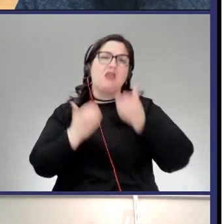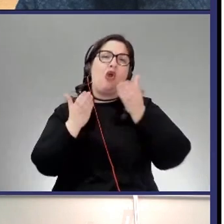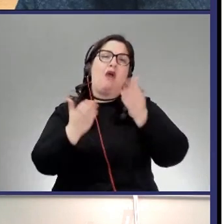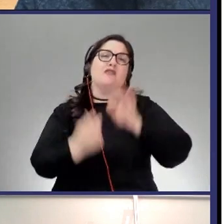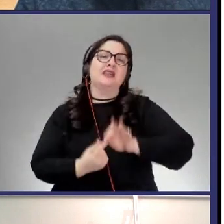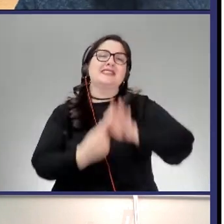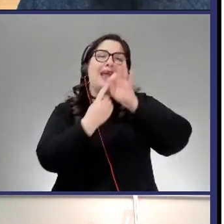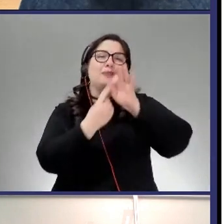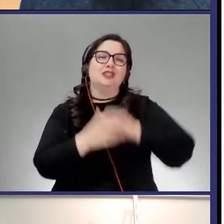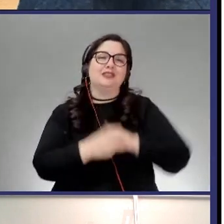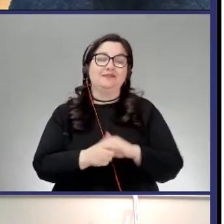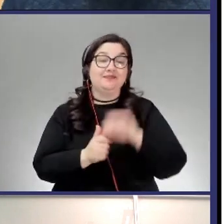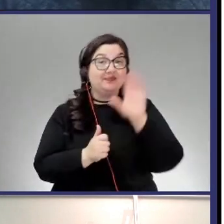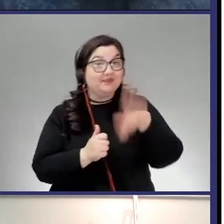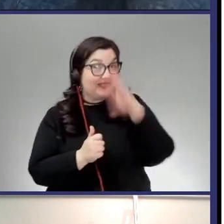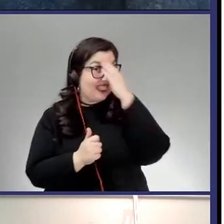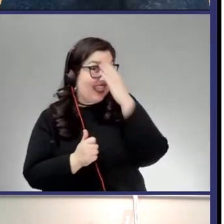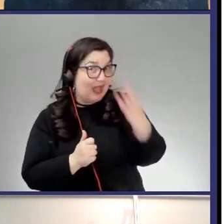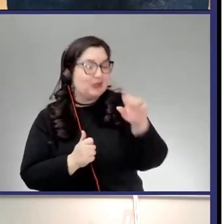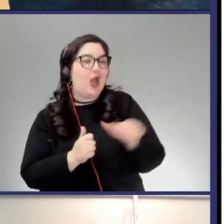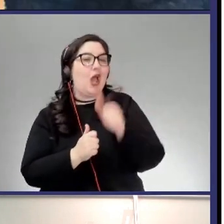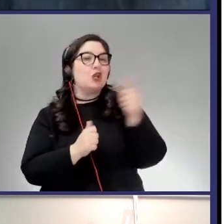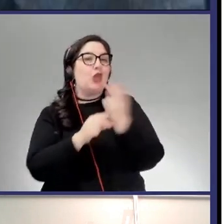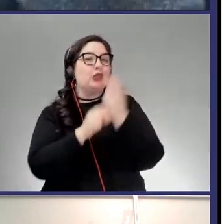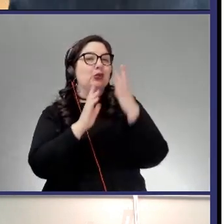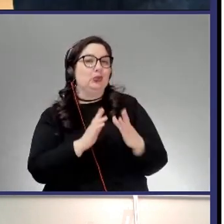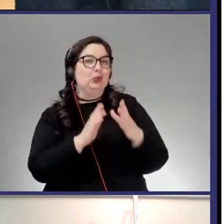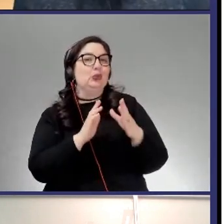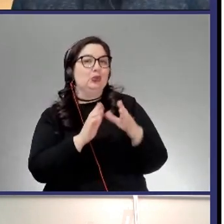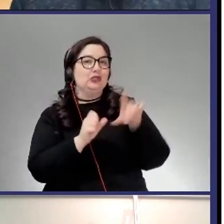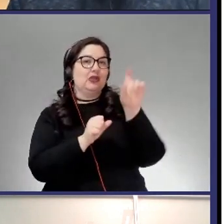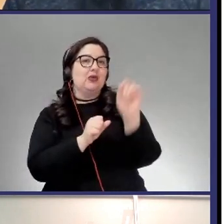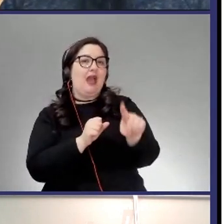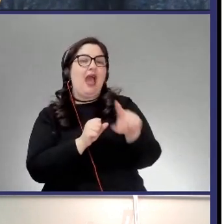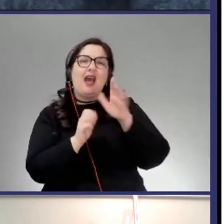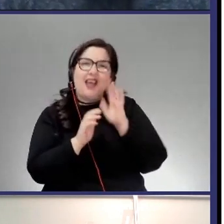We got another user question coming through. "How does incremental changes get identified?"